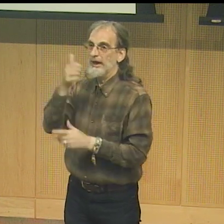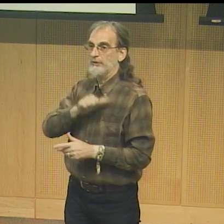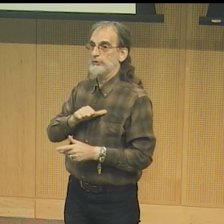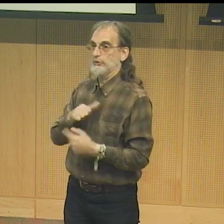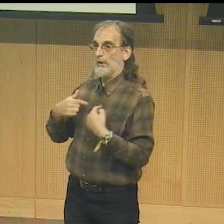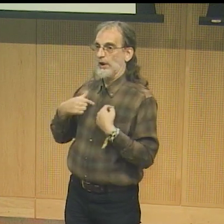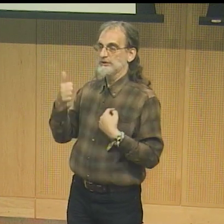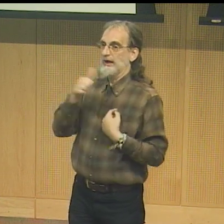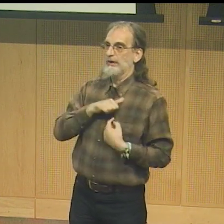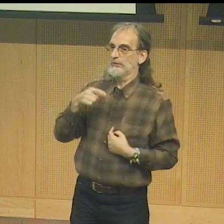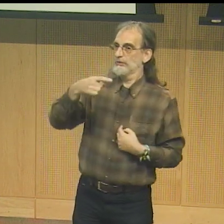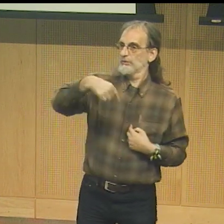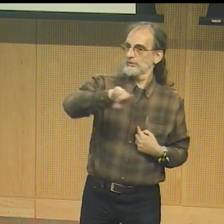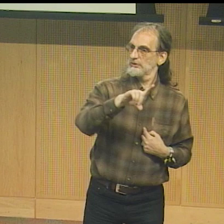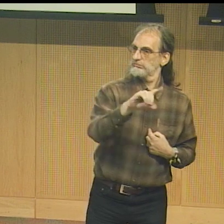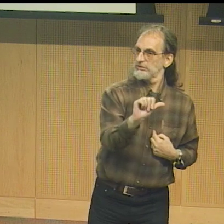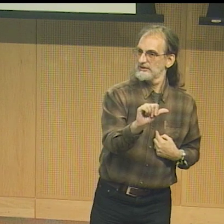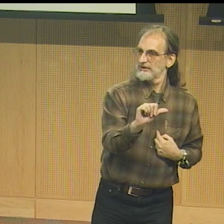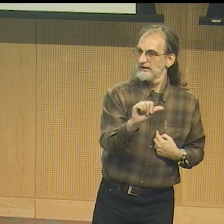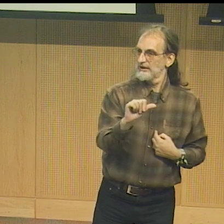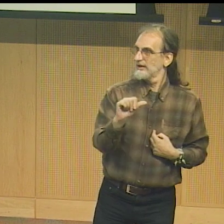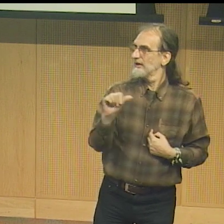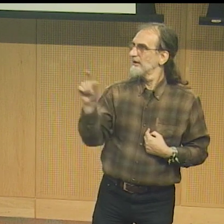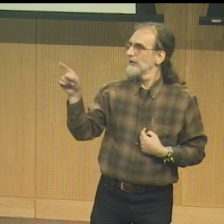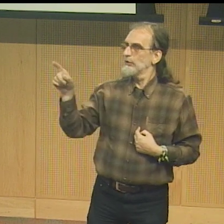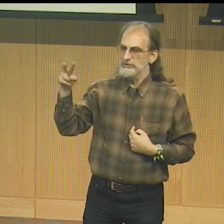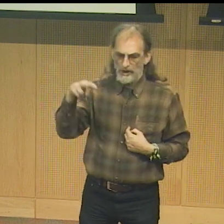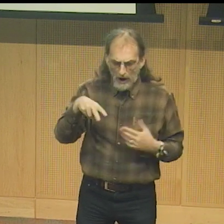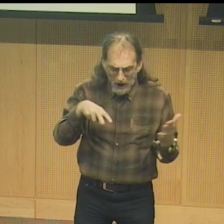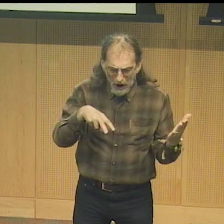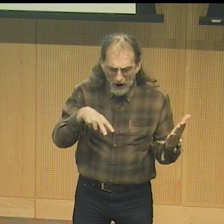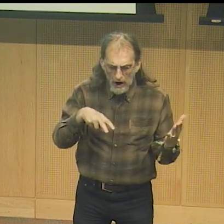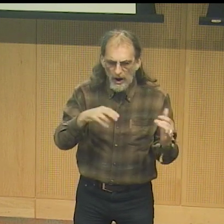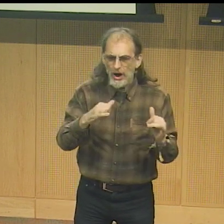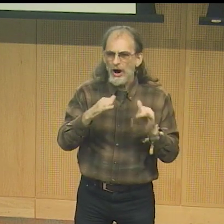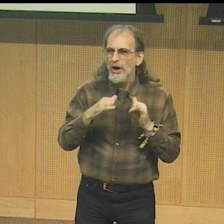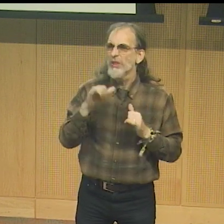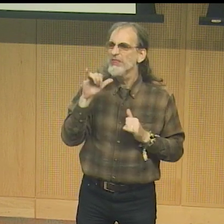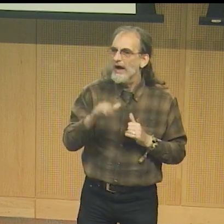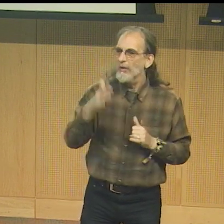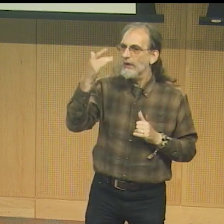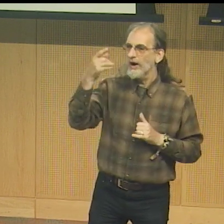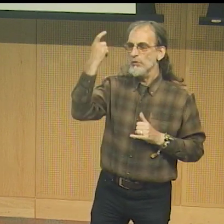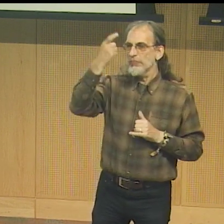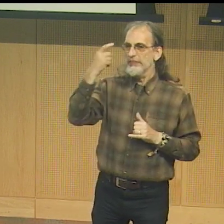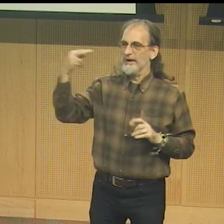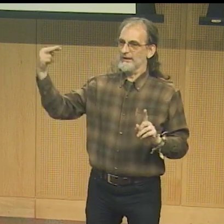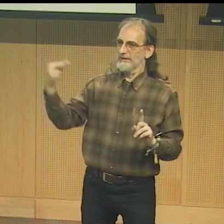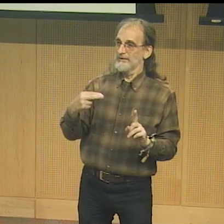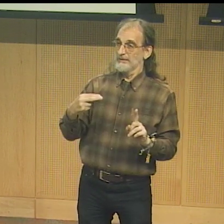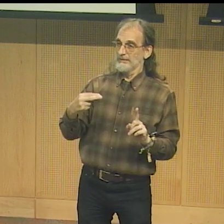We have to understand people's attitudes toward us and how we can fight against that. They have certain views because of what they